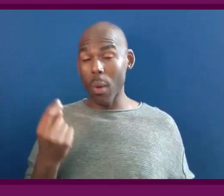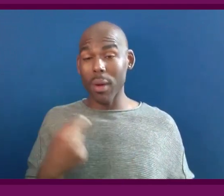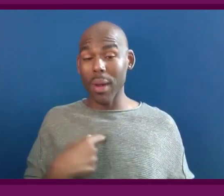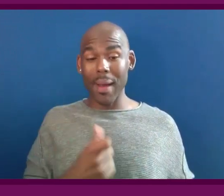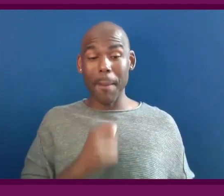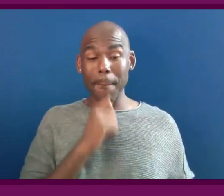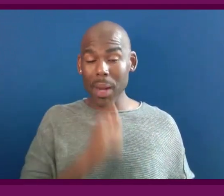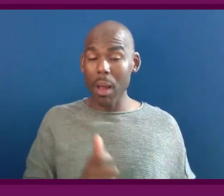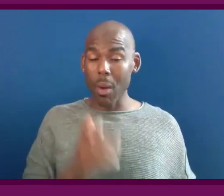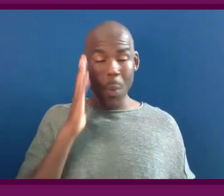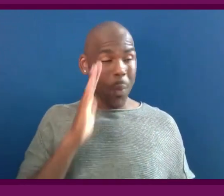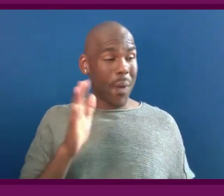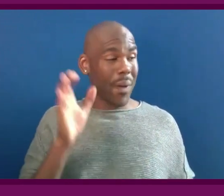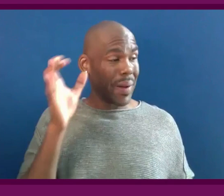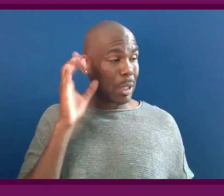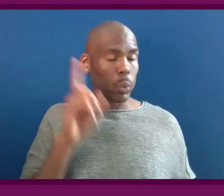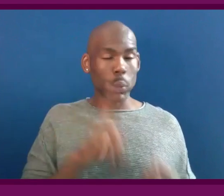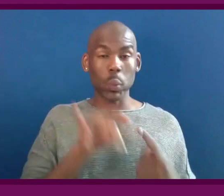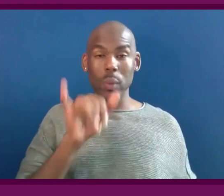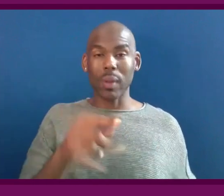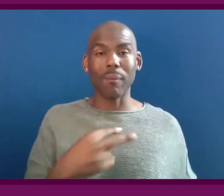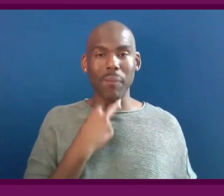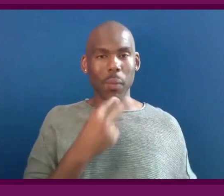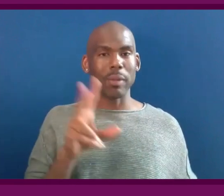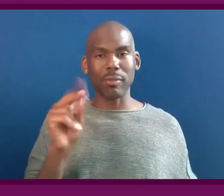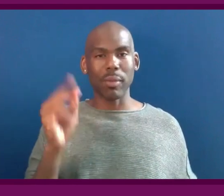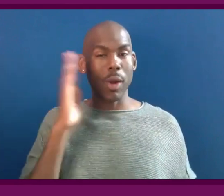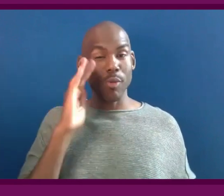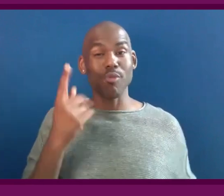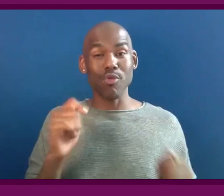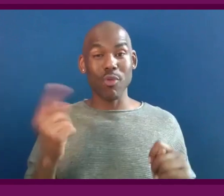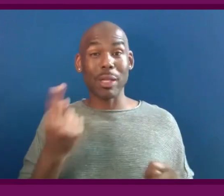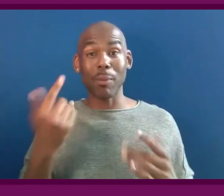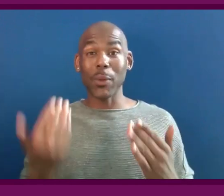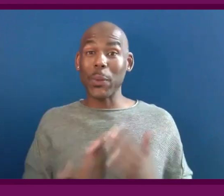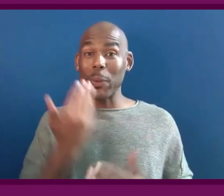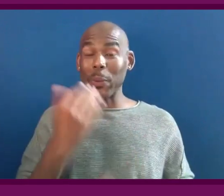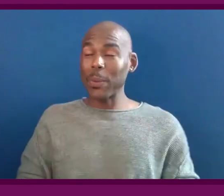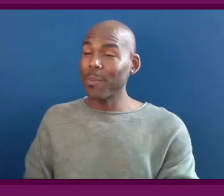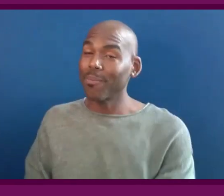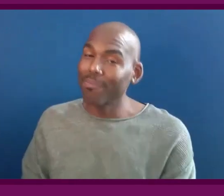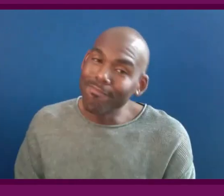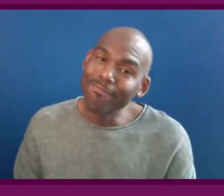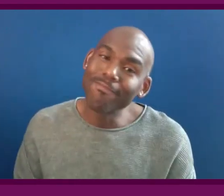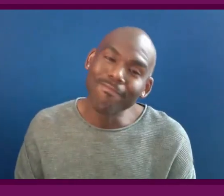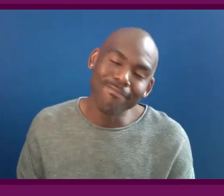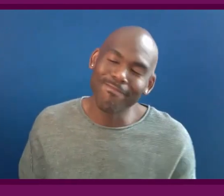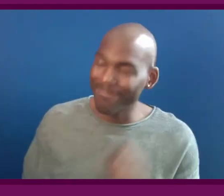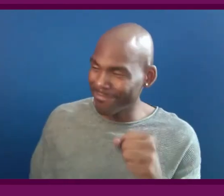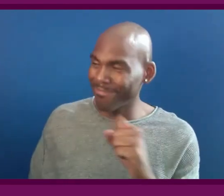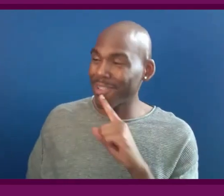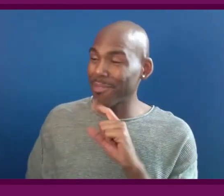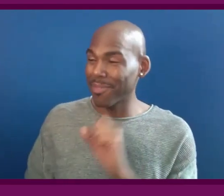I'm not going to listen to that voice. I'm going to try something new." Ashley Inkumsah: Absolutely.